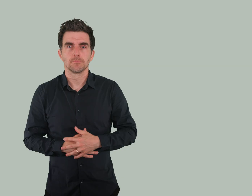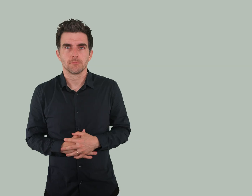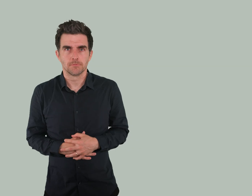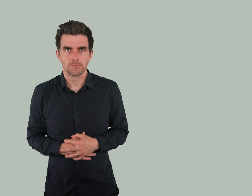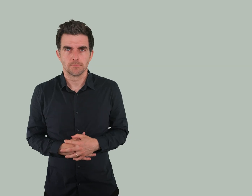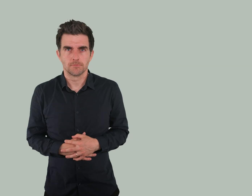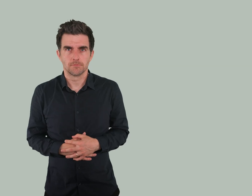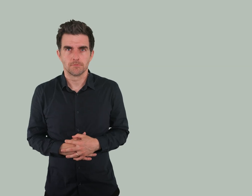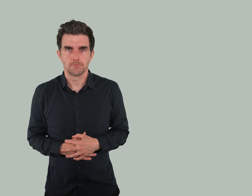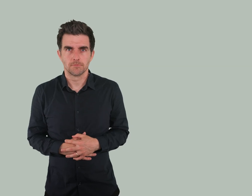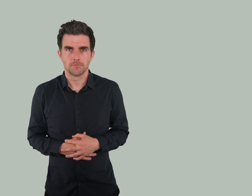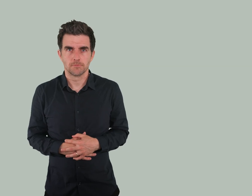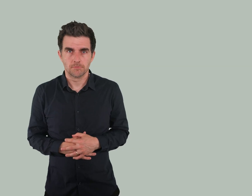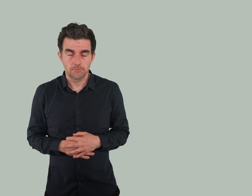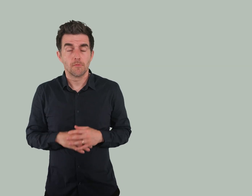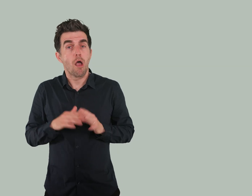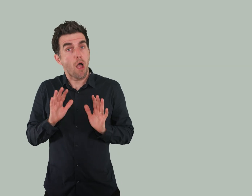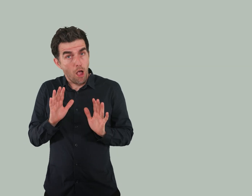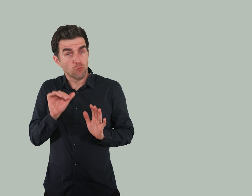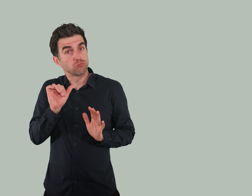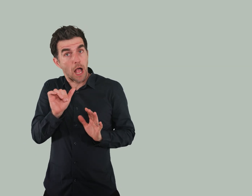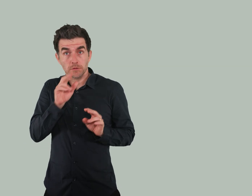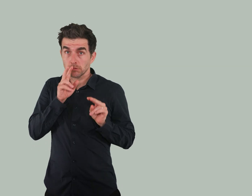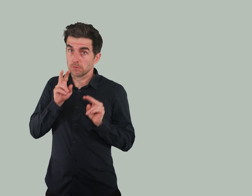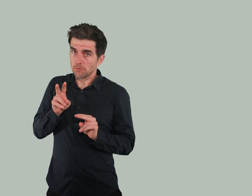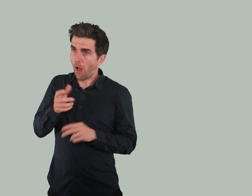243. At one level,